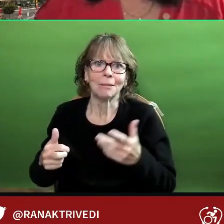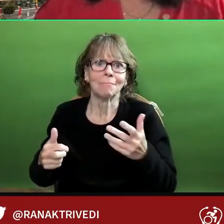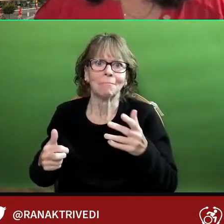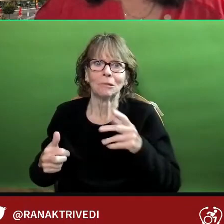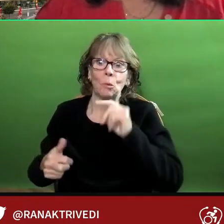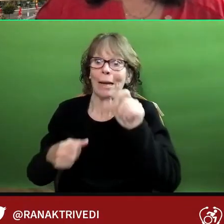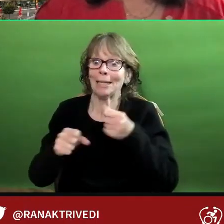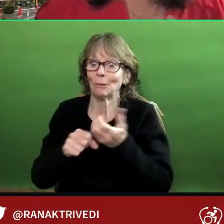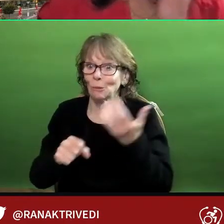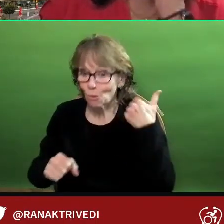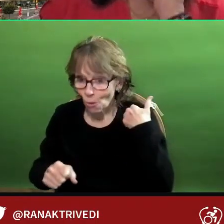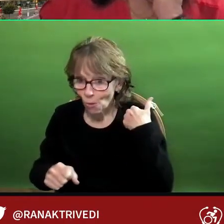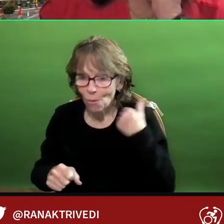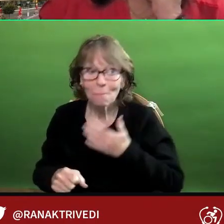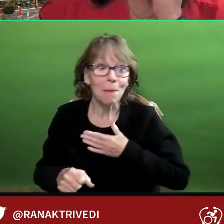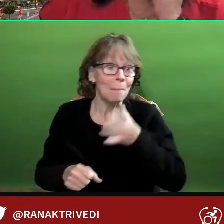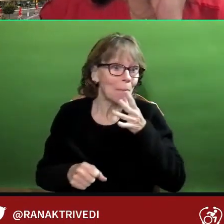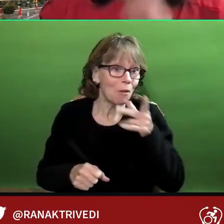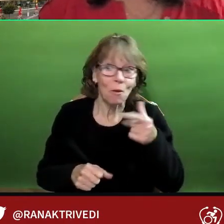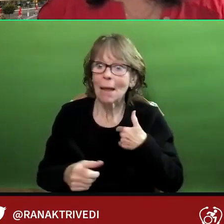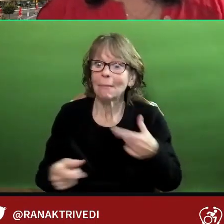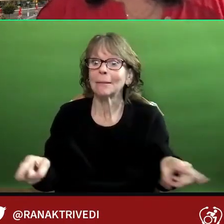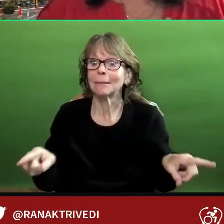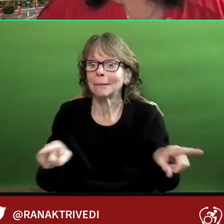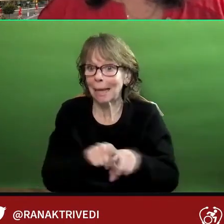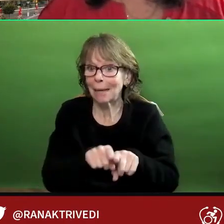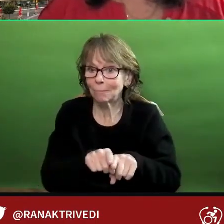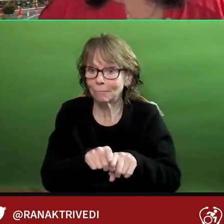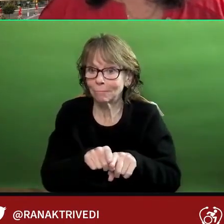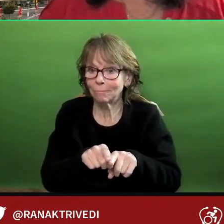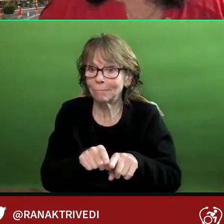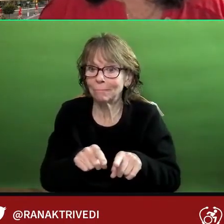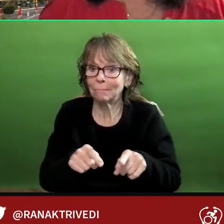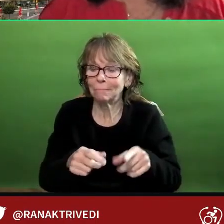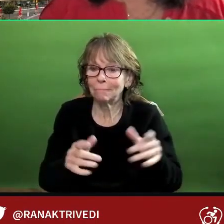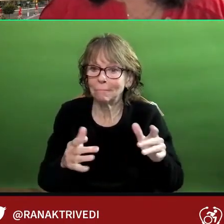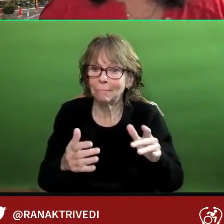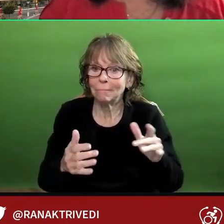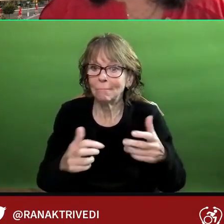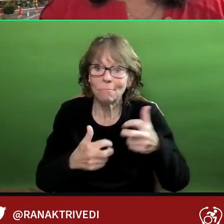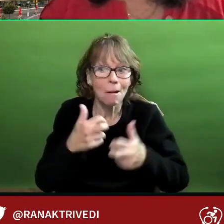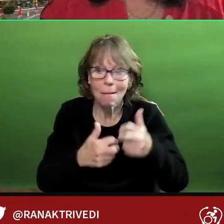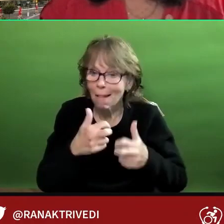22 years ago, breast cancer, which has then become metastatic over the last several years.